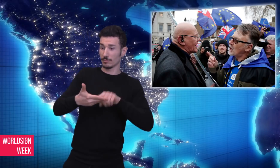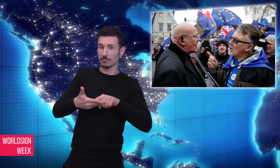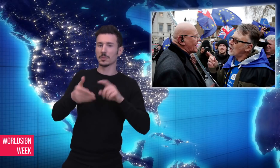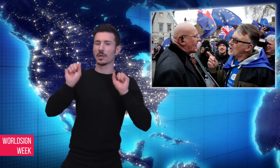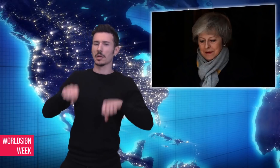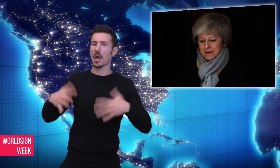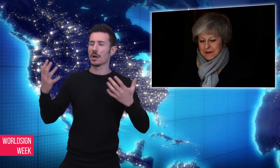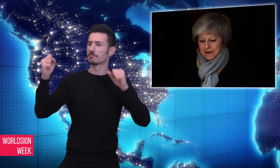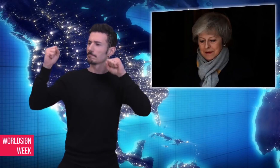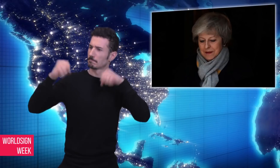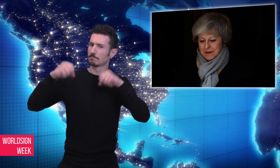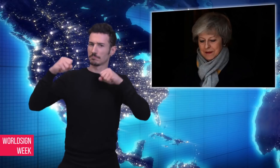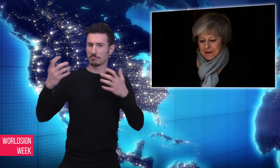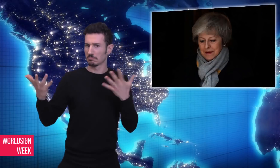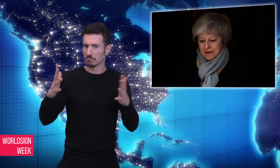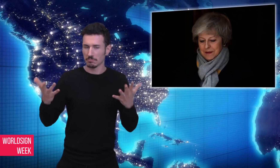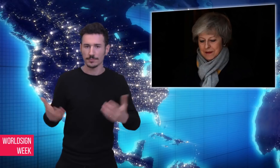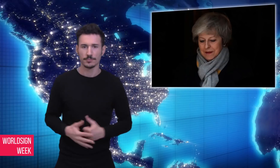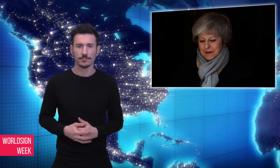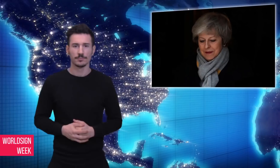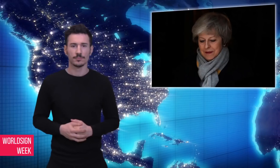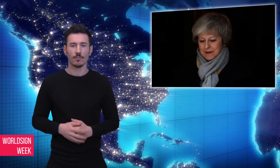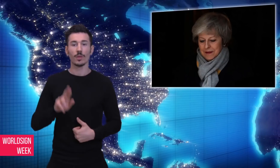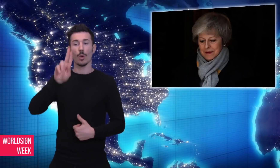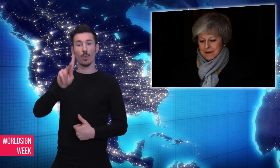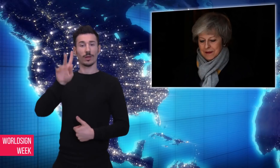up with a new proposal that could get majority vote.